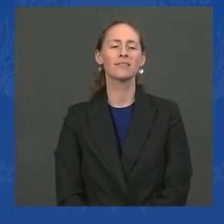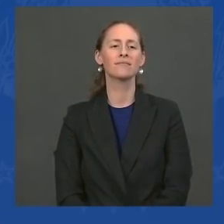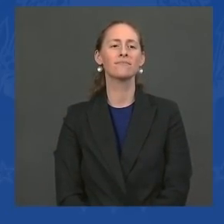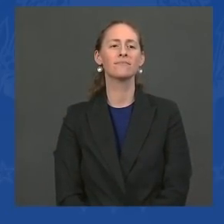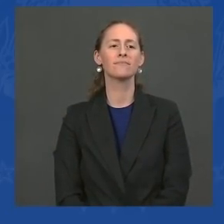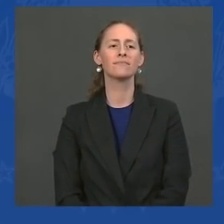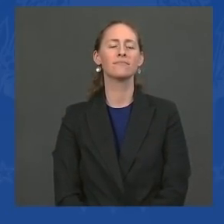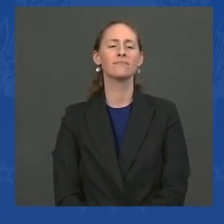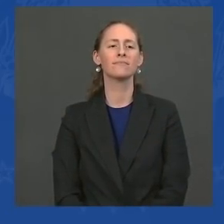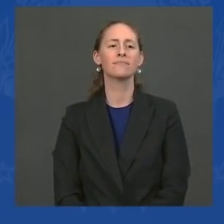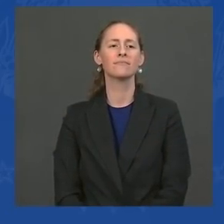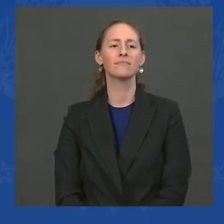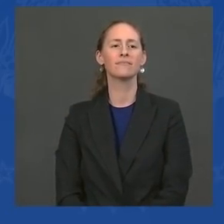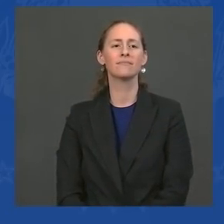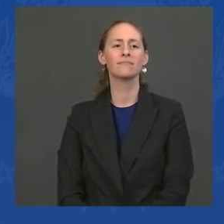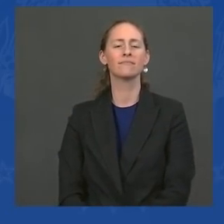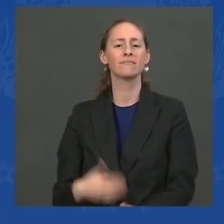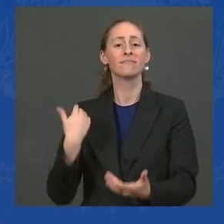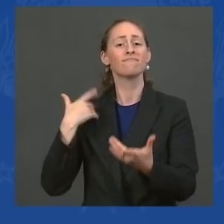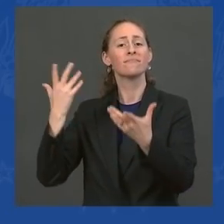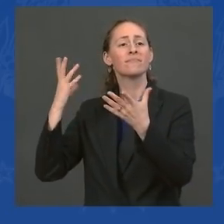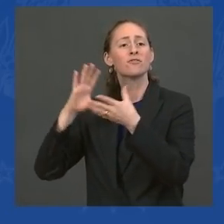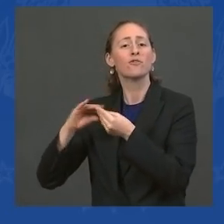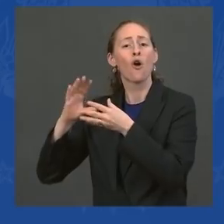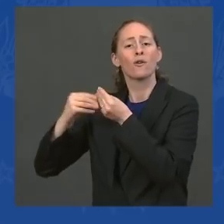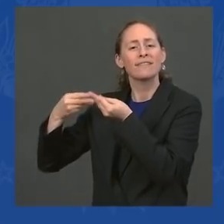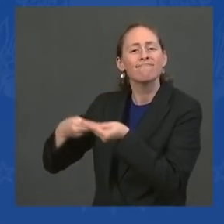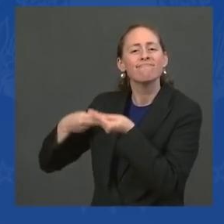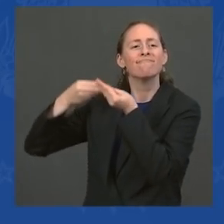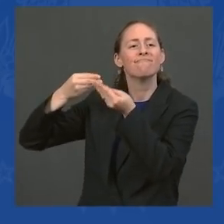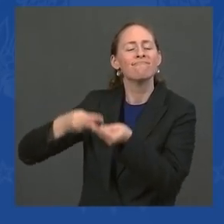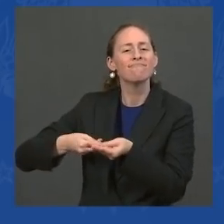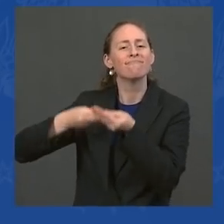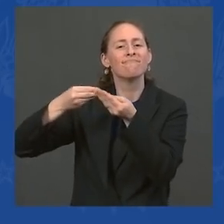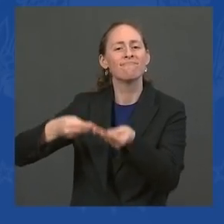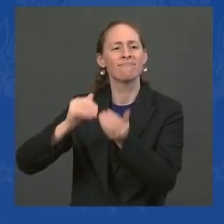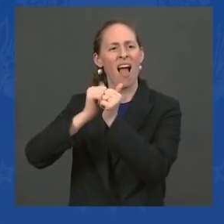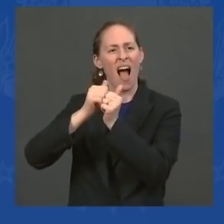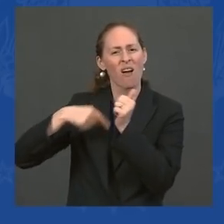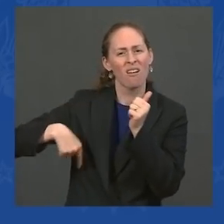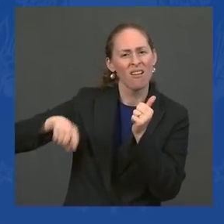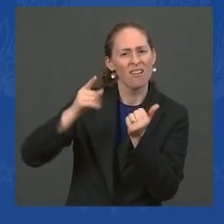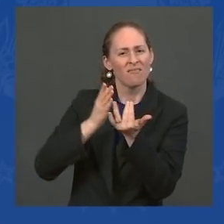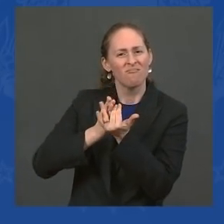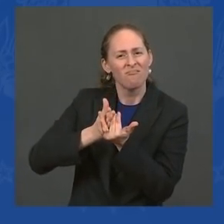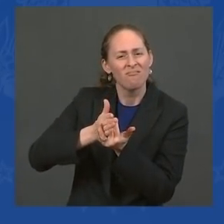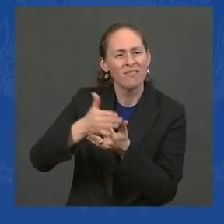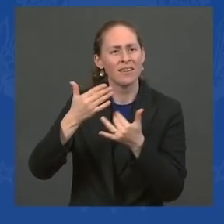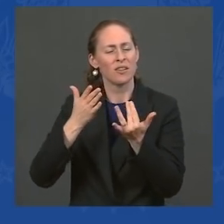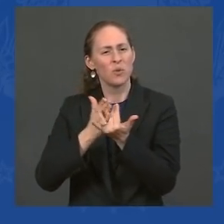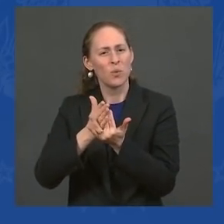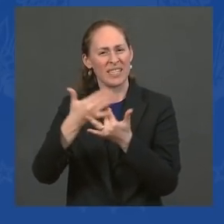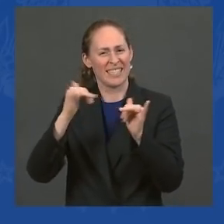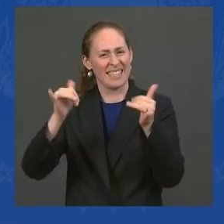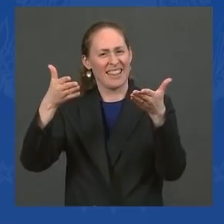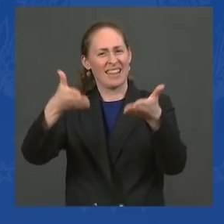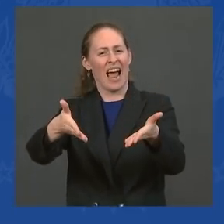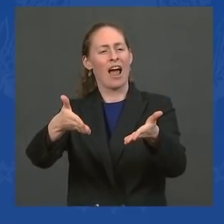and reverence are etched into the sandstone canyon walls. Sacred sites are dotted across the desert mesas.